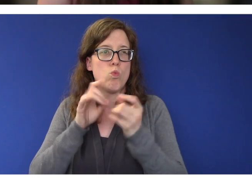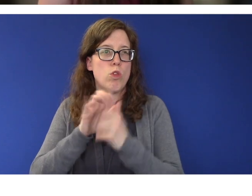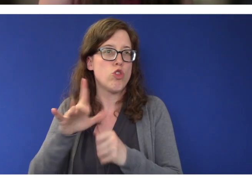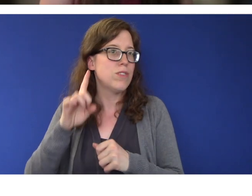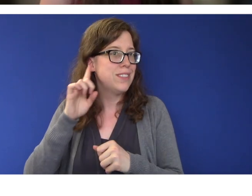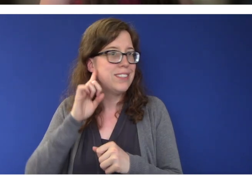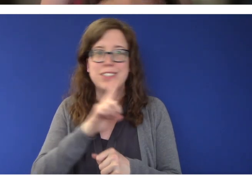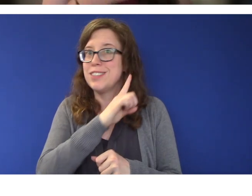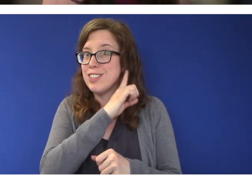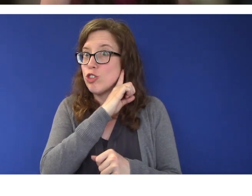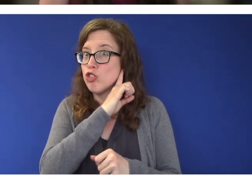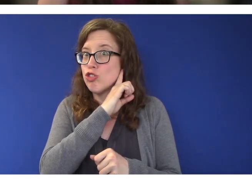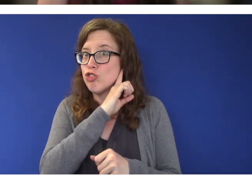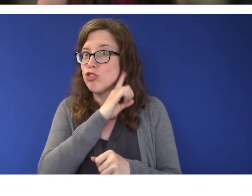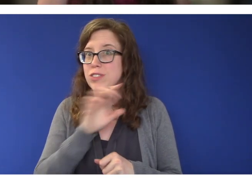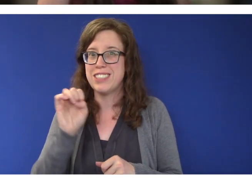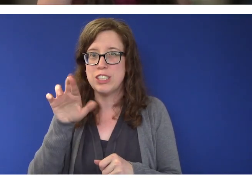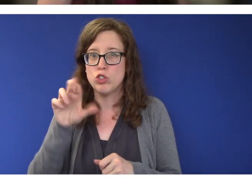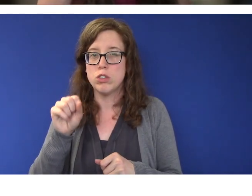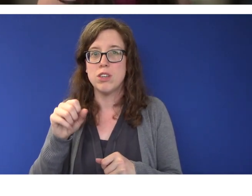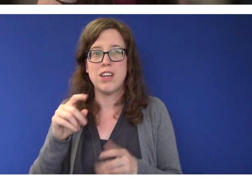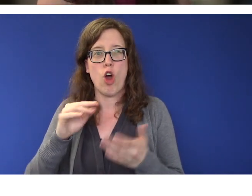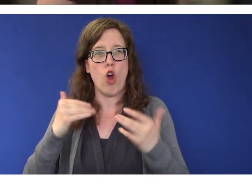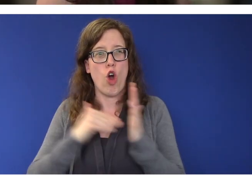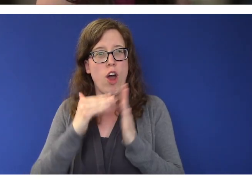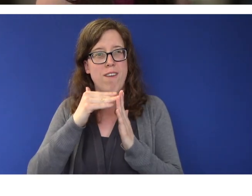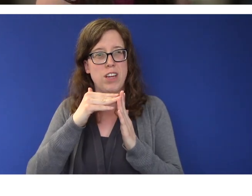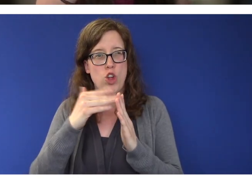So the two ears often look different from each other.